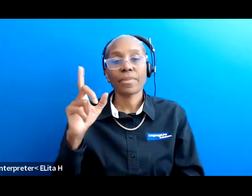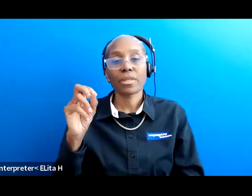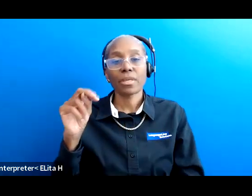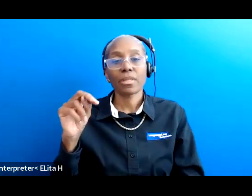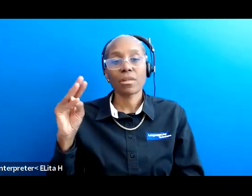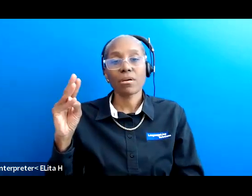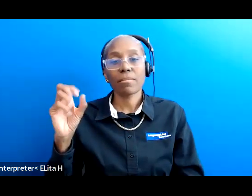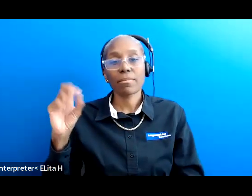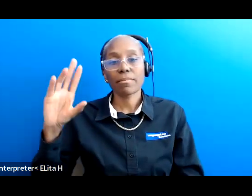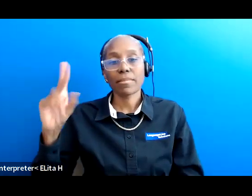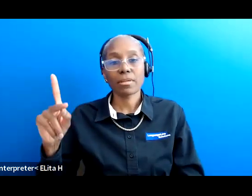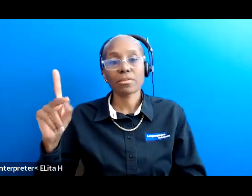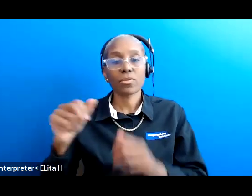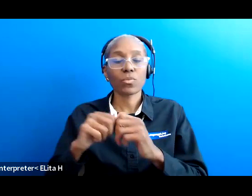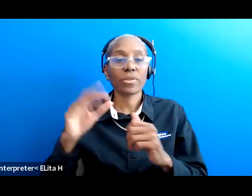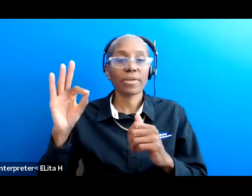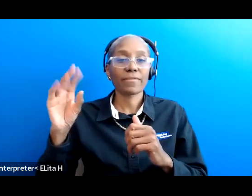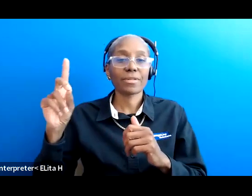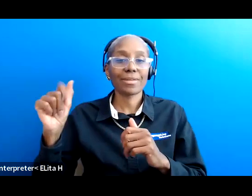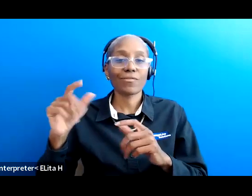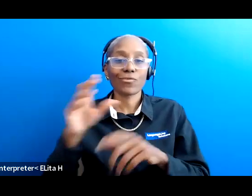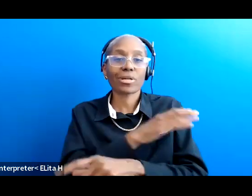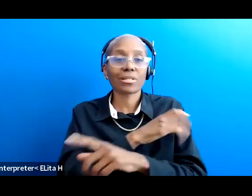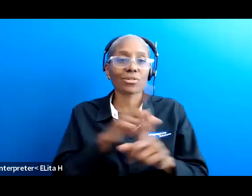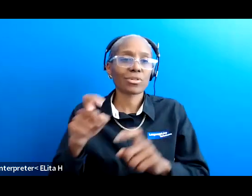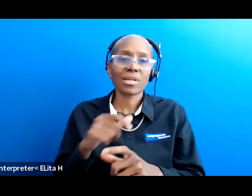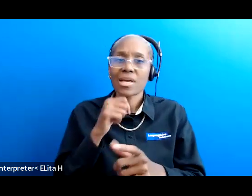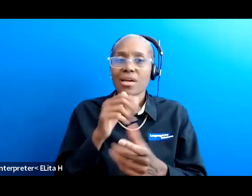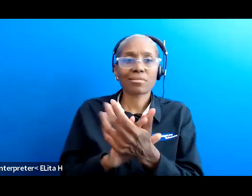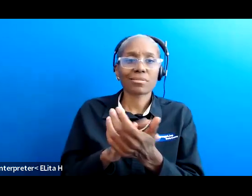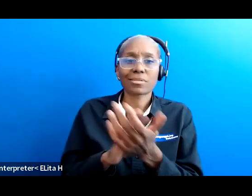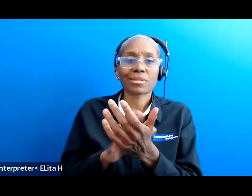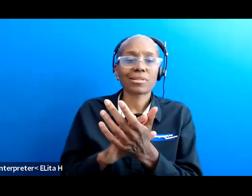that's FDA for clinical trials. She's waiting. I got to give credit to this Elon Musk.